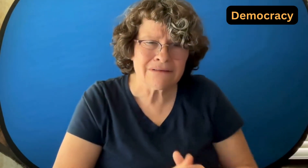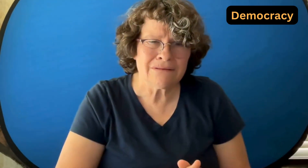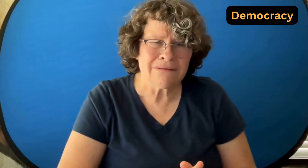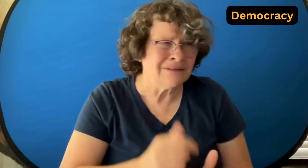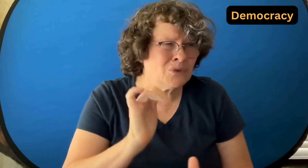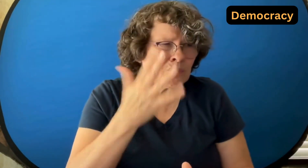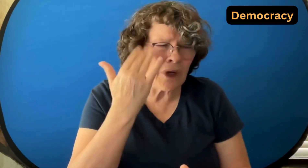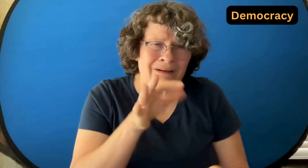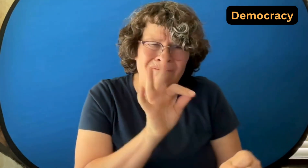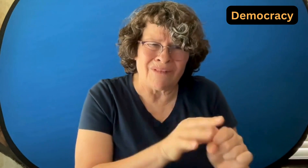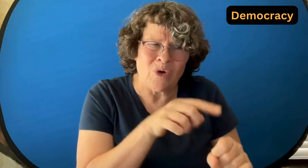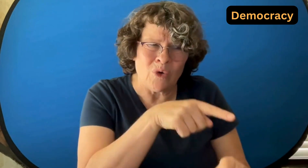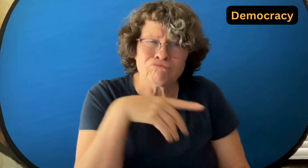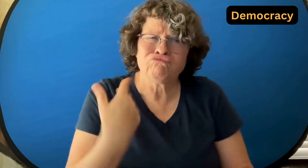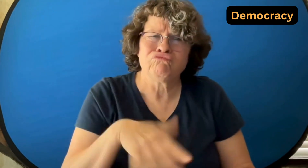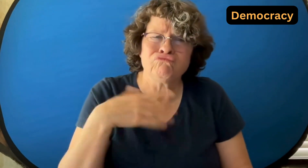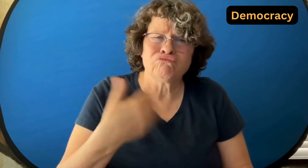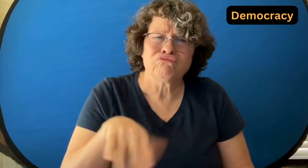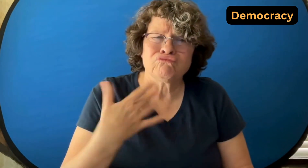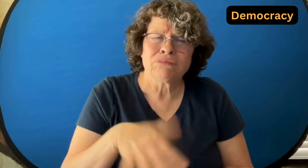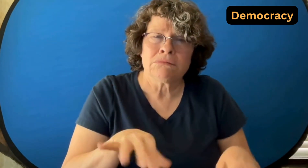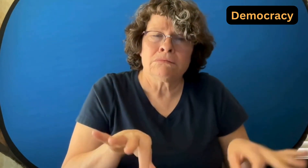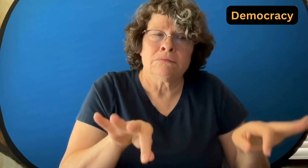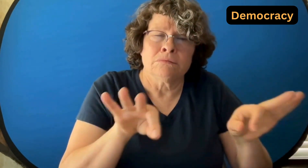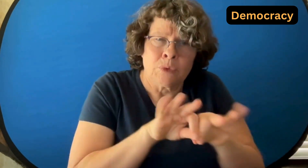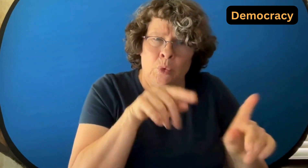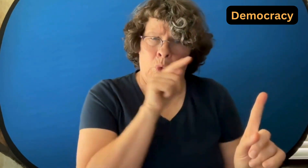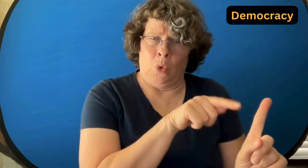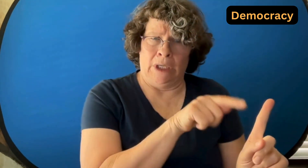This is why voting is super important -